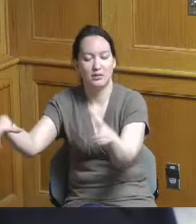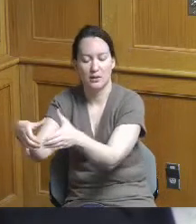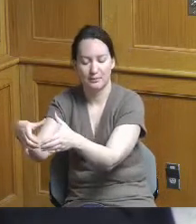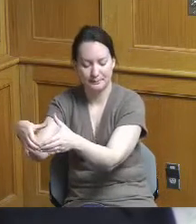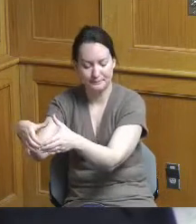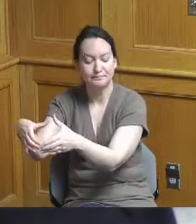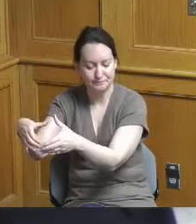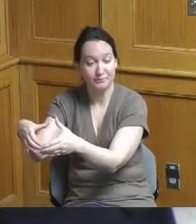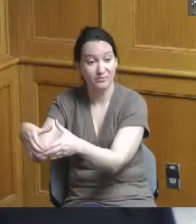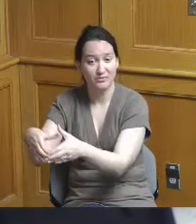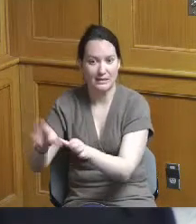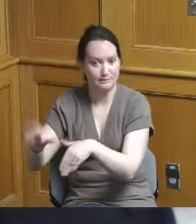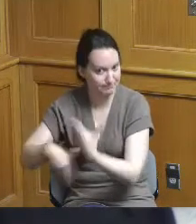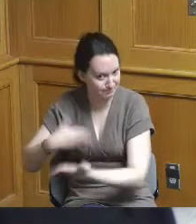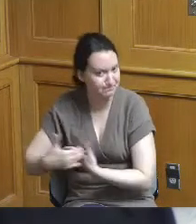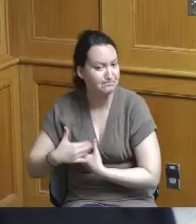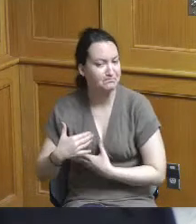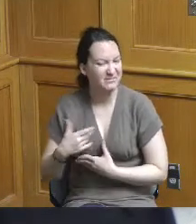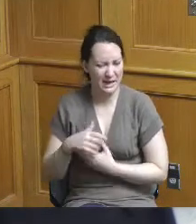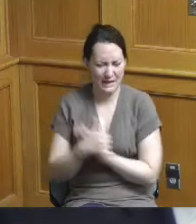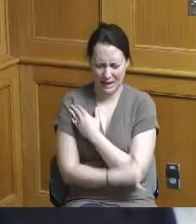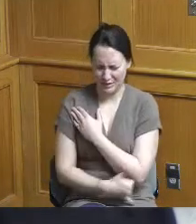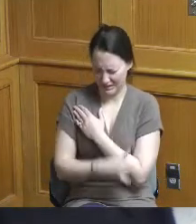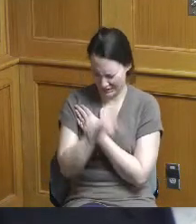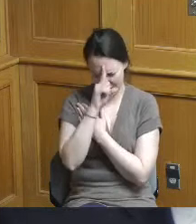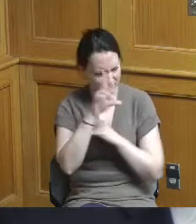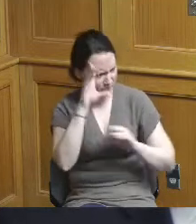that did this as the counties I think Commissioner Summerow Dumas said is the